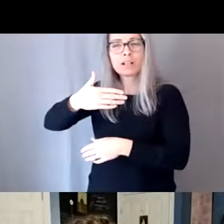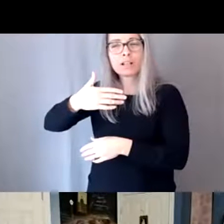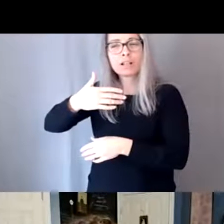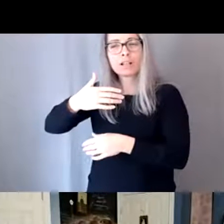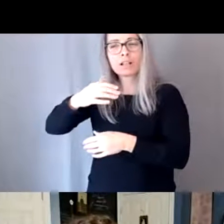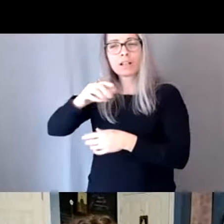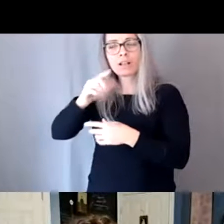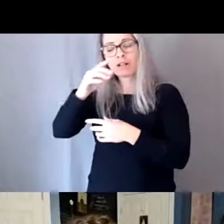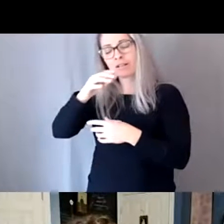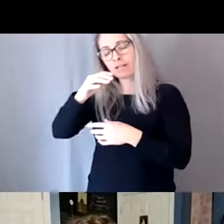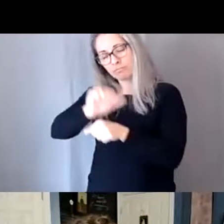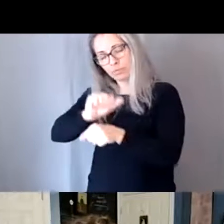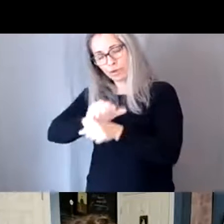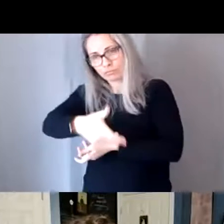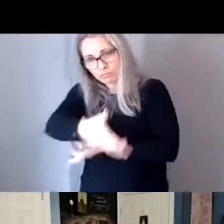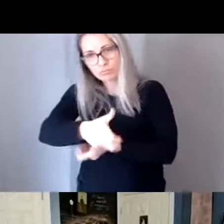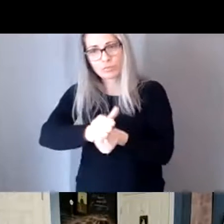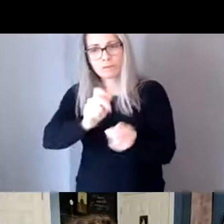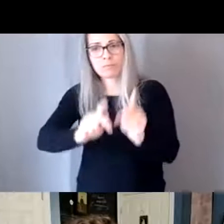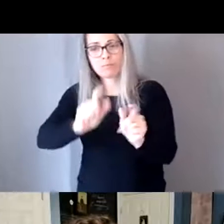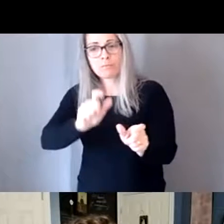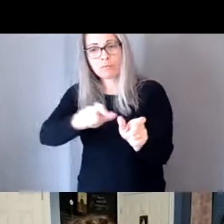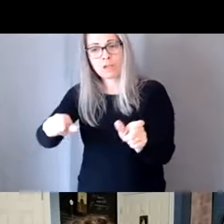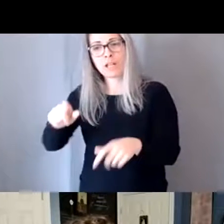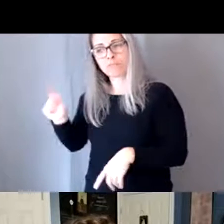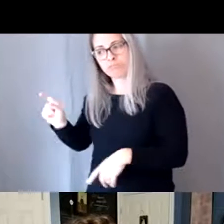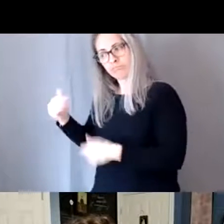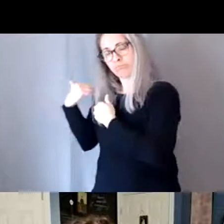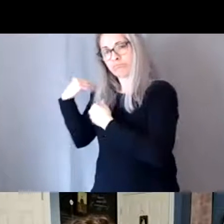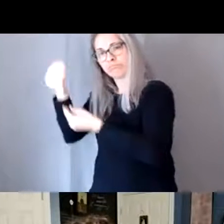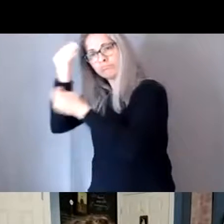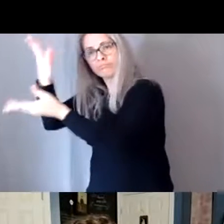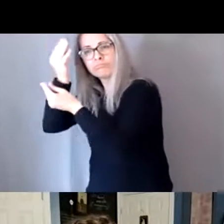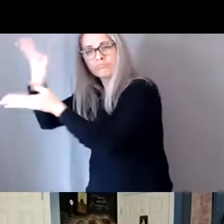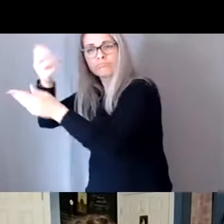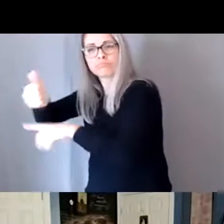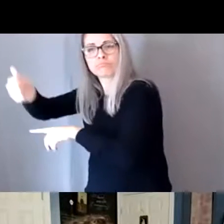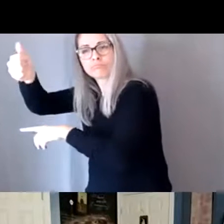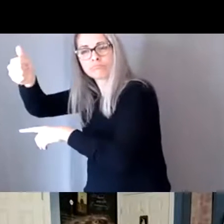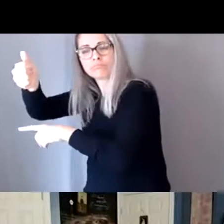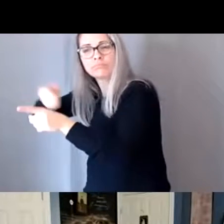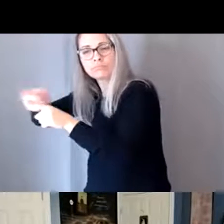to observe and report back to supervising professionals the support worker is a narrative in the book that's teaching